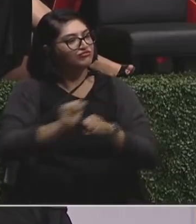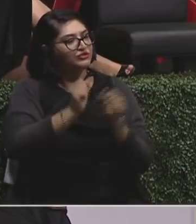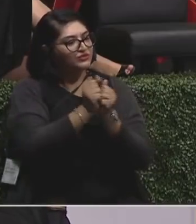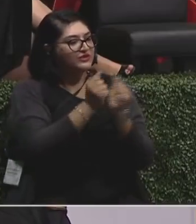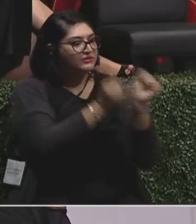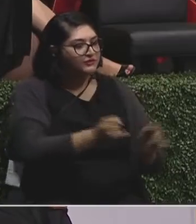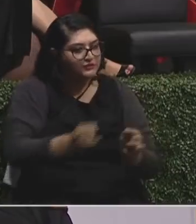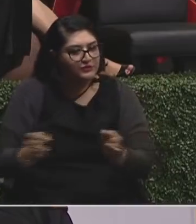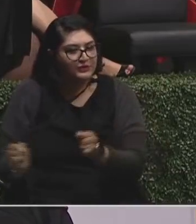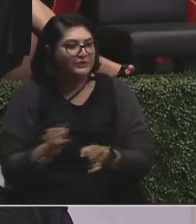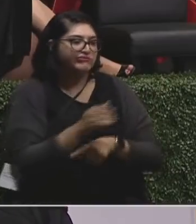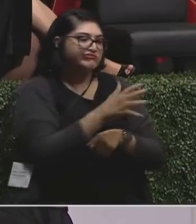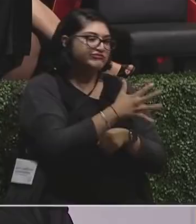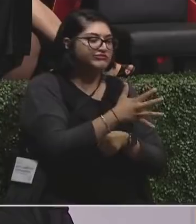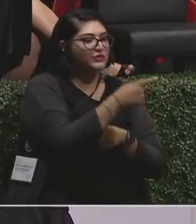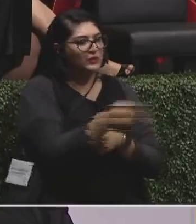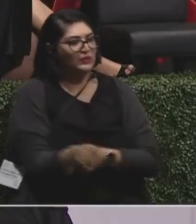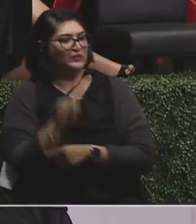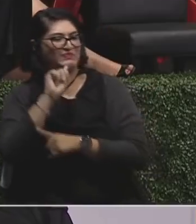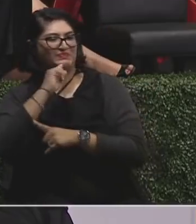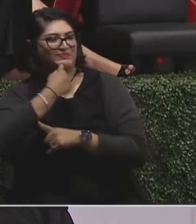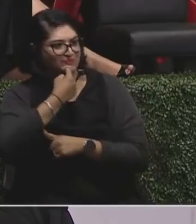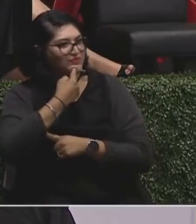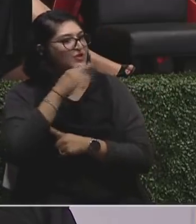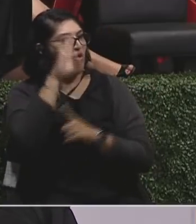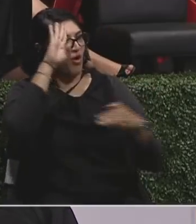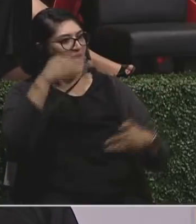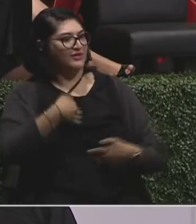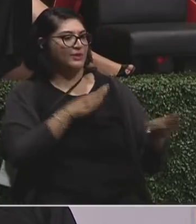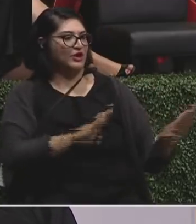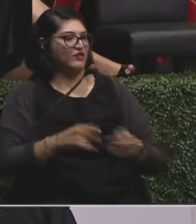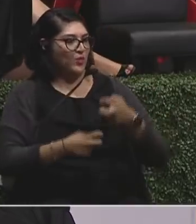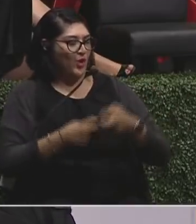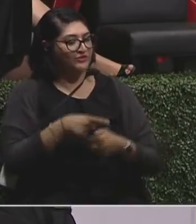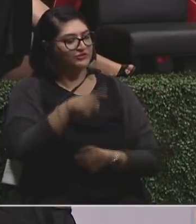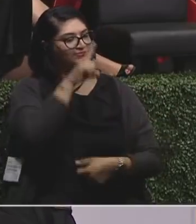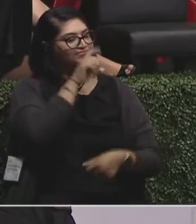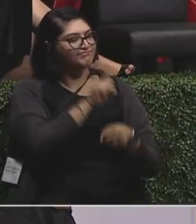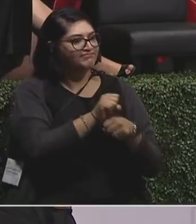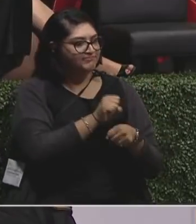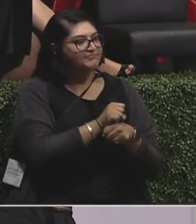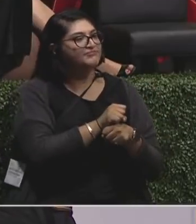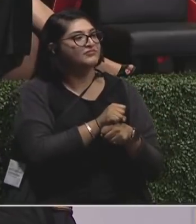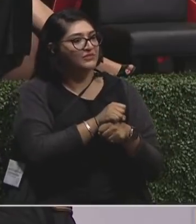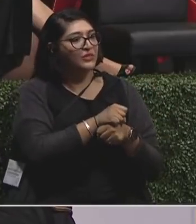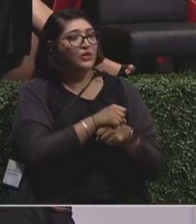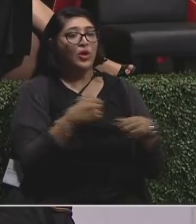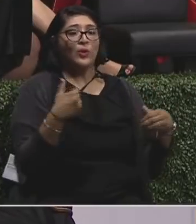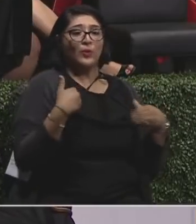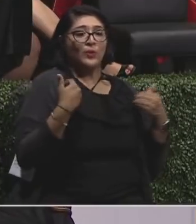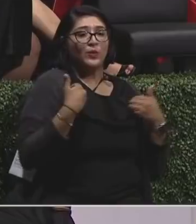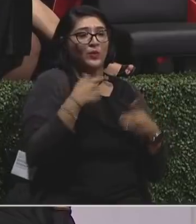SOUTH-CENTRAL LOS ANGELES, WORKING WITH INDIVIDUALS WITH MODERATE AND SEVERE AUTISM AND BEHAVIORAL PROBLEMS.